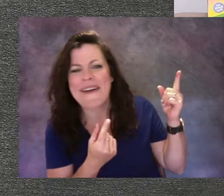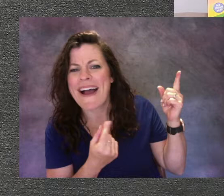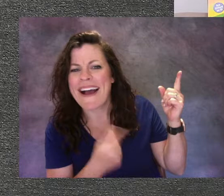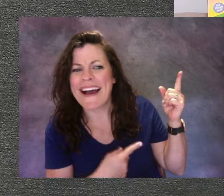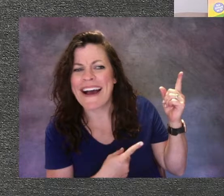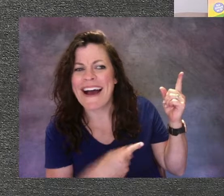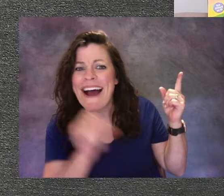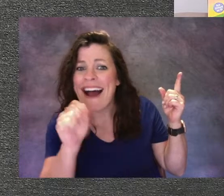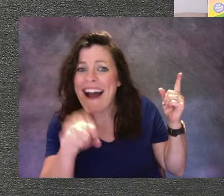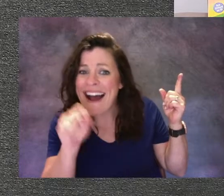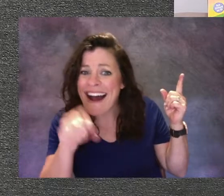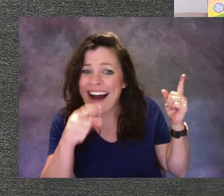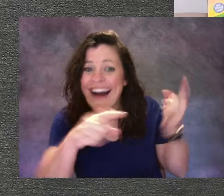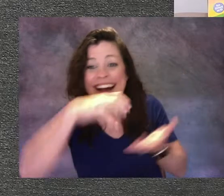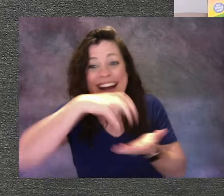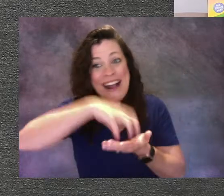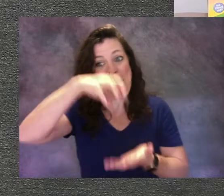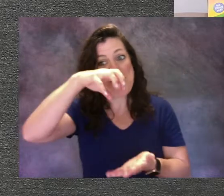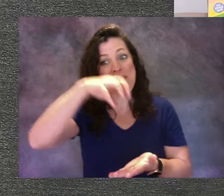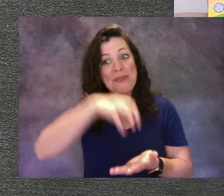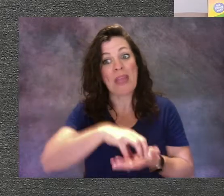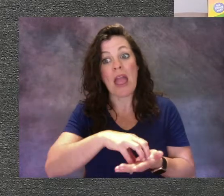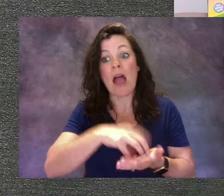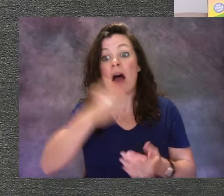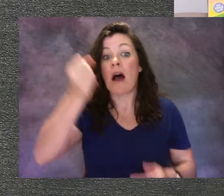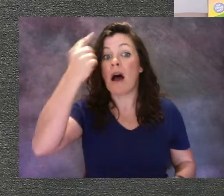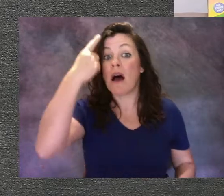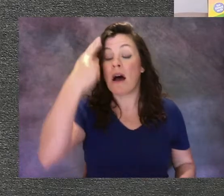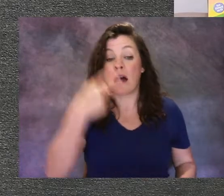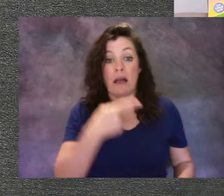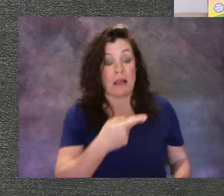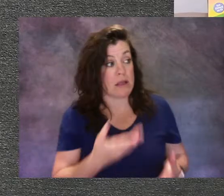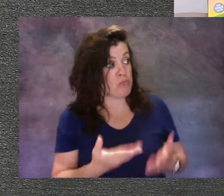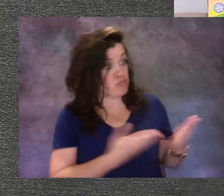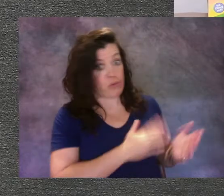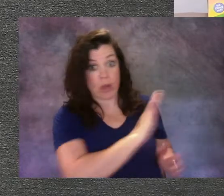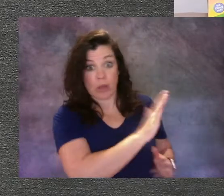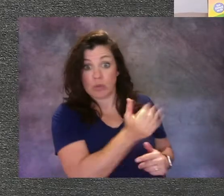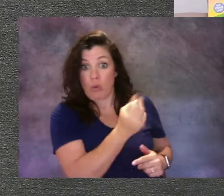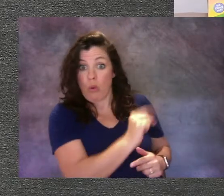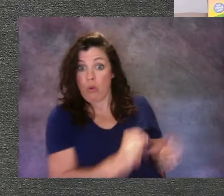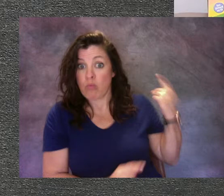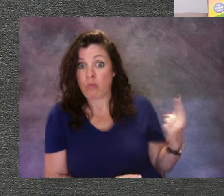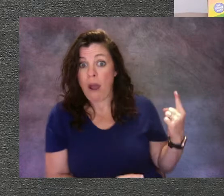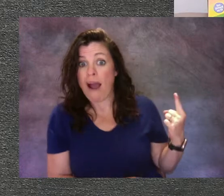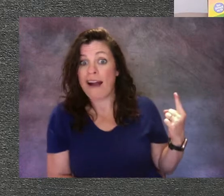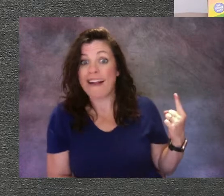He brought us cupcakes! But you know what? He didn't just bring one cupcake for him.